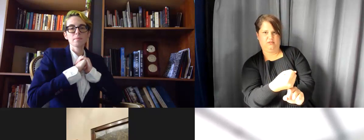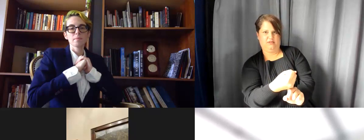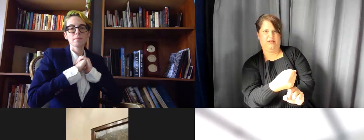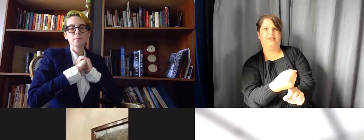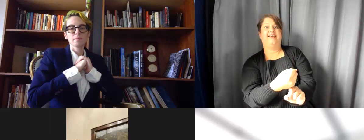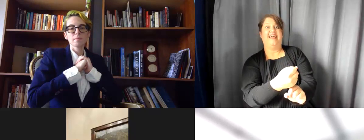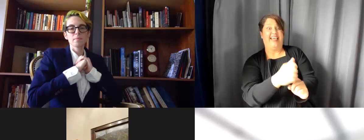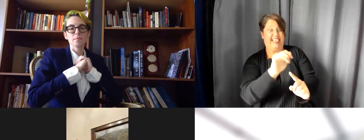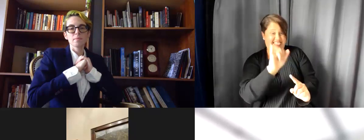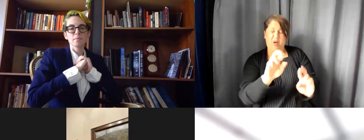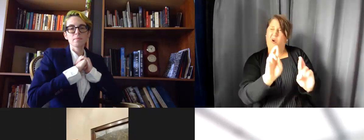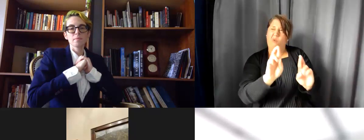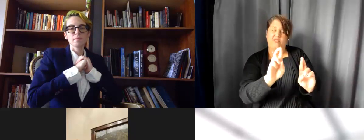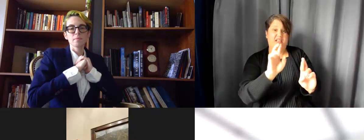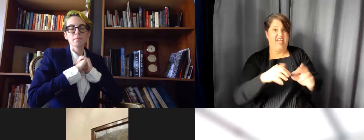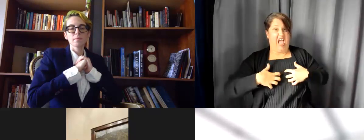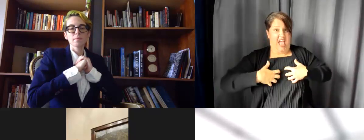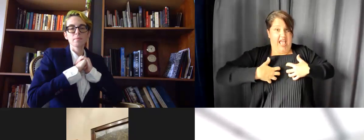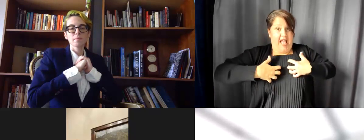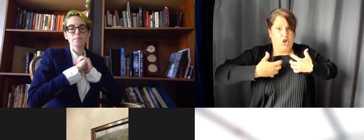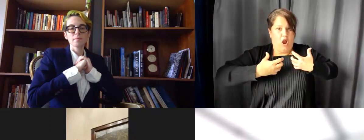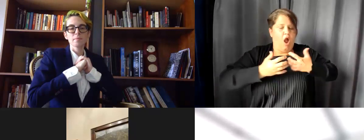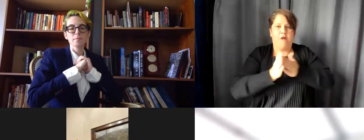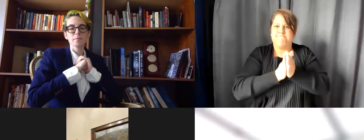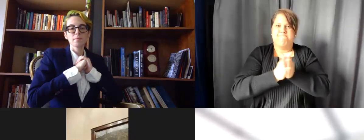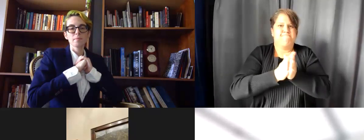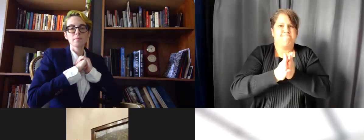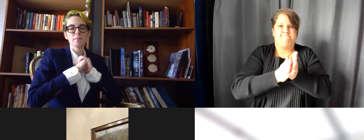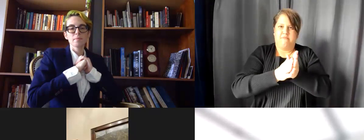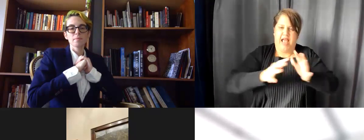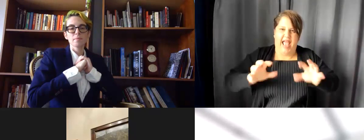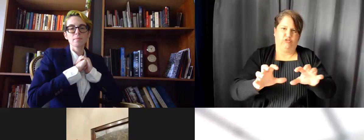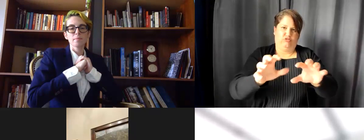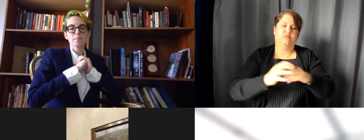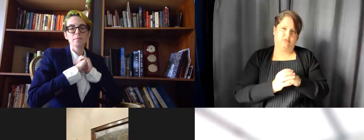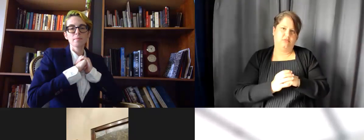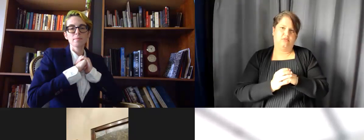Jordan Radford: hopefully Jordan Radford: push people into action that Jordan Radford: does it just help in the moment like